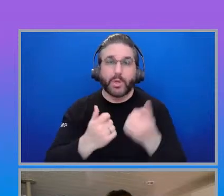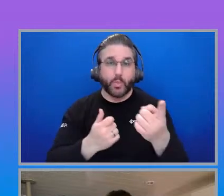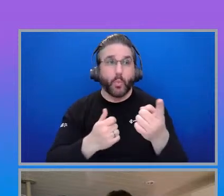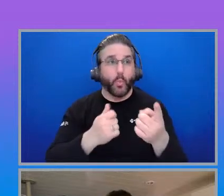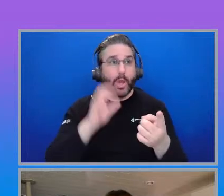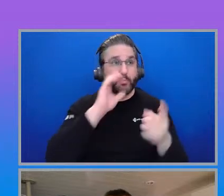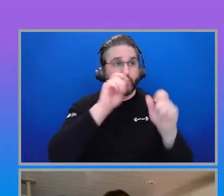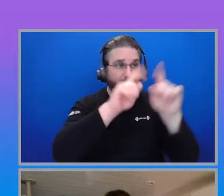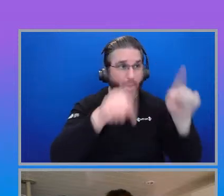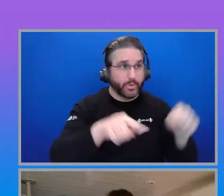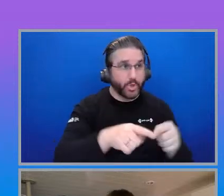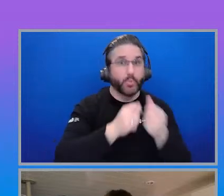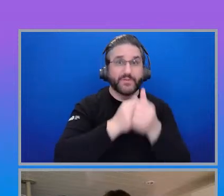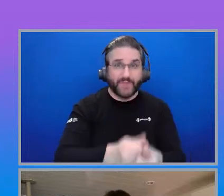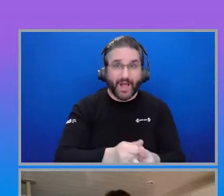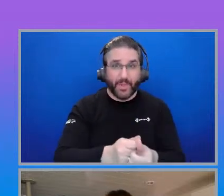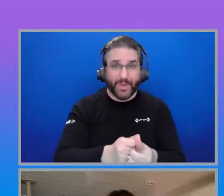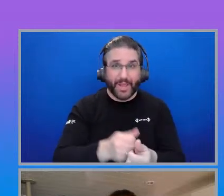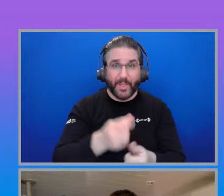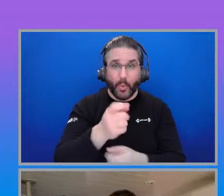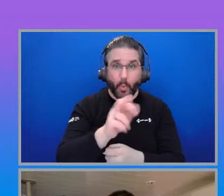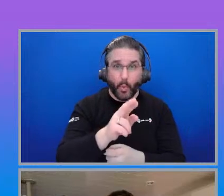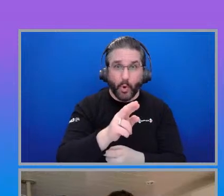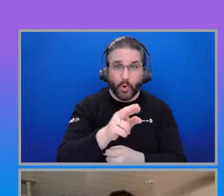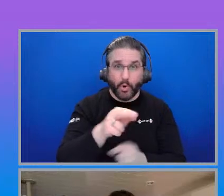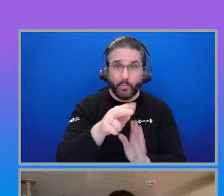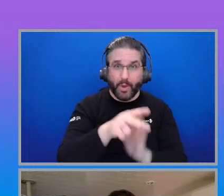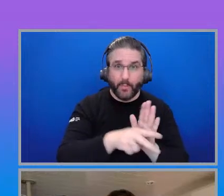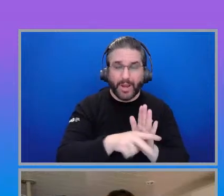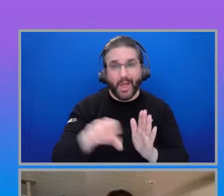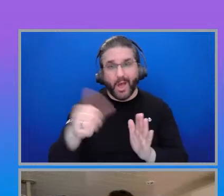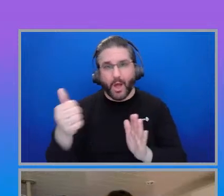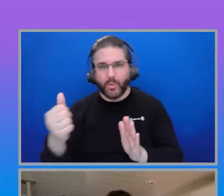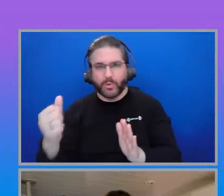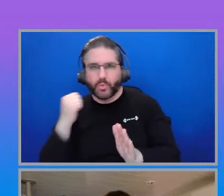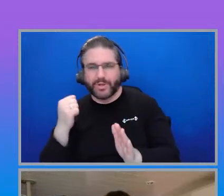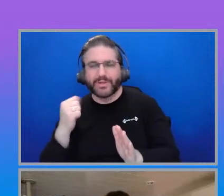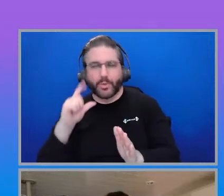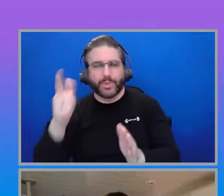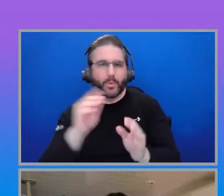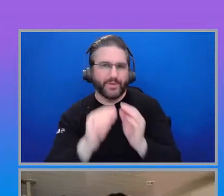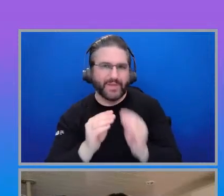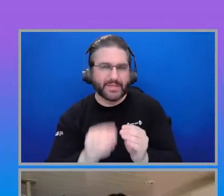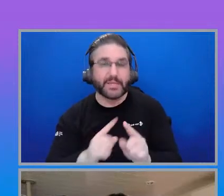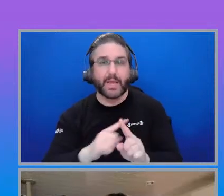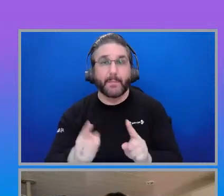following the order. The order property and other browsers weren't. And it was fixed. But